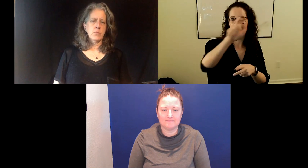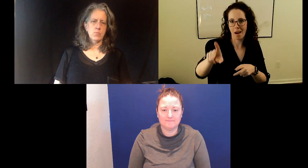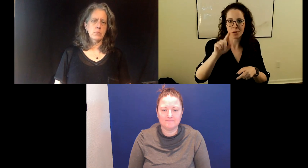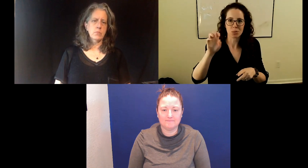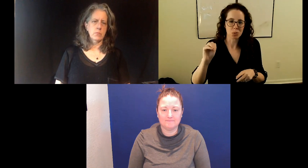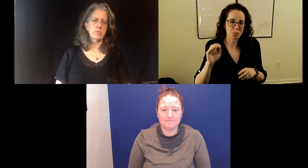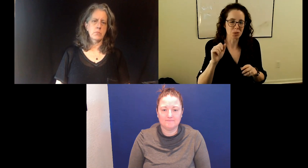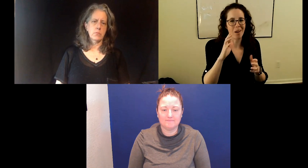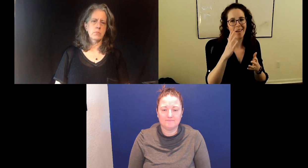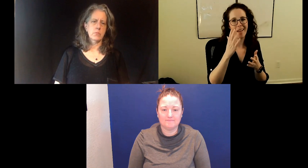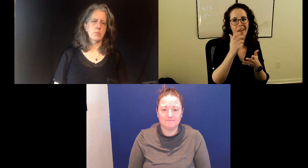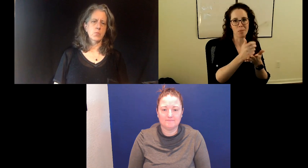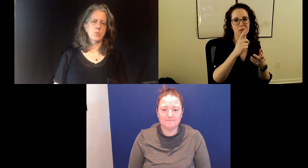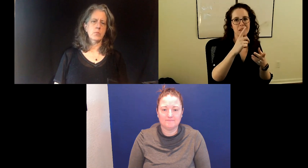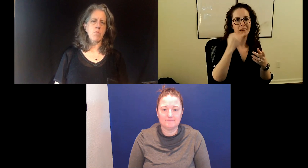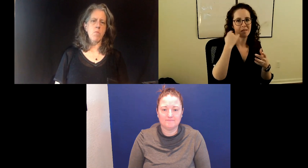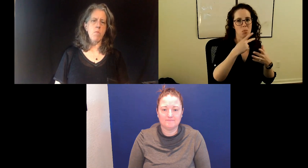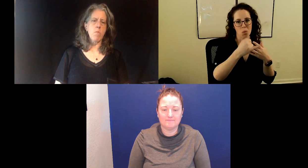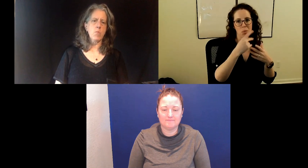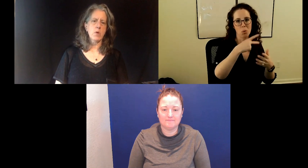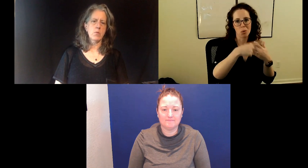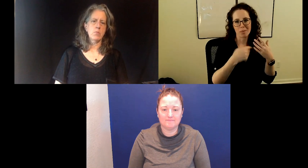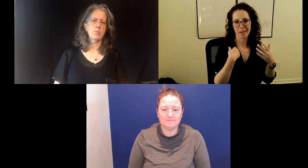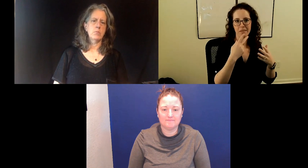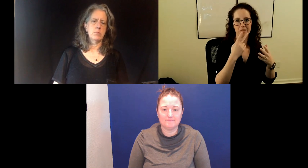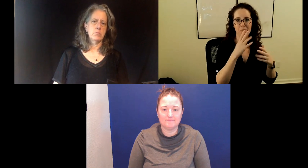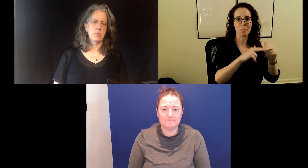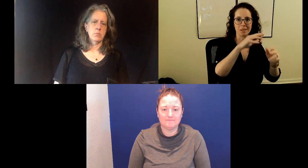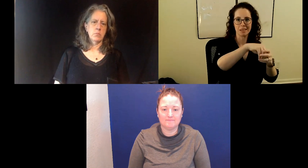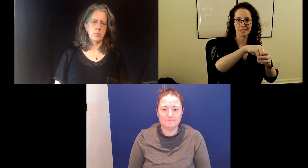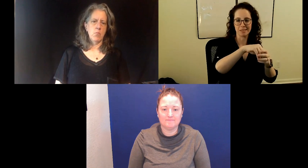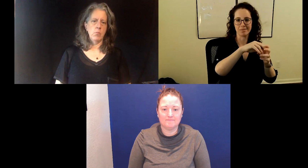to monitor both otherwise it'd be kind of hard to just jump back to zoom but um as far as the